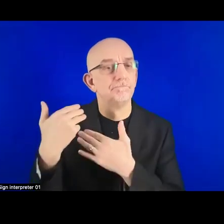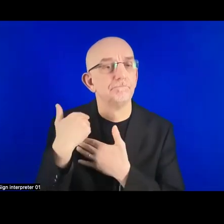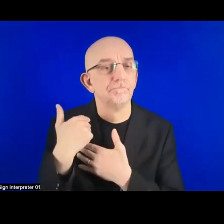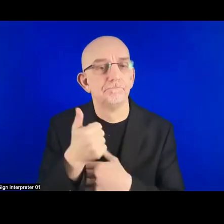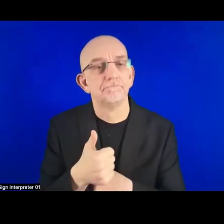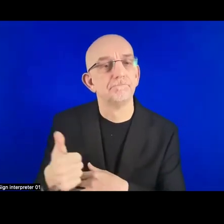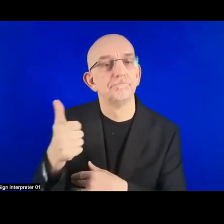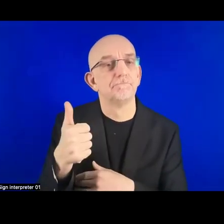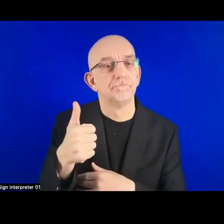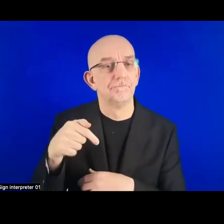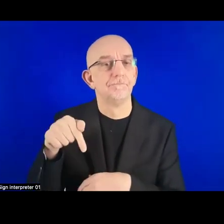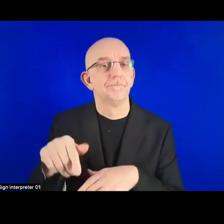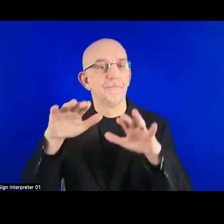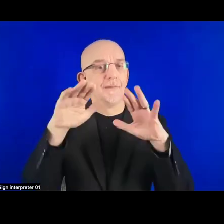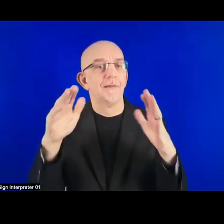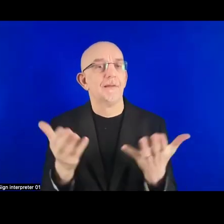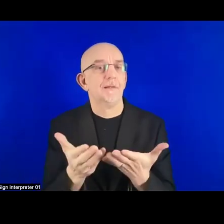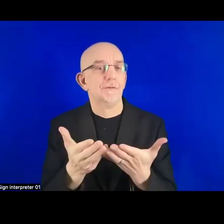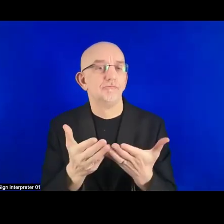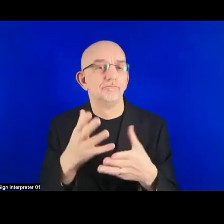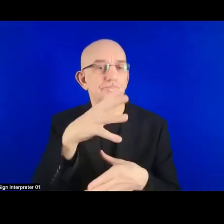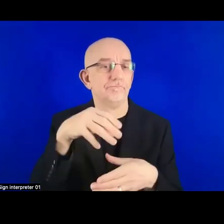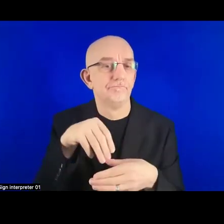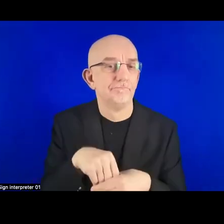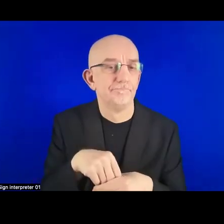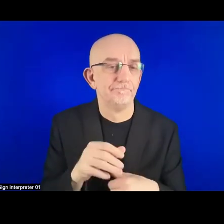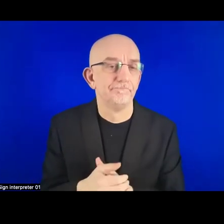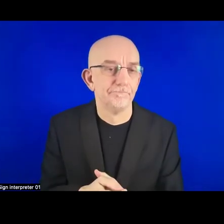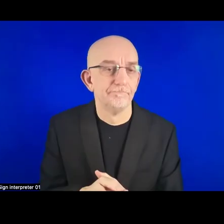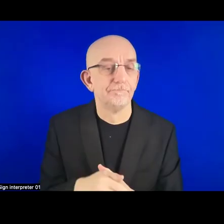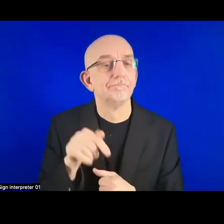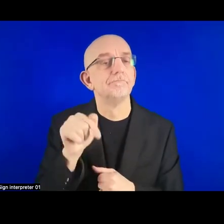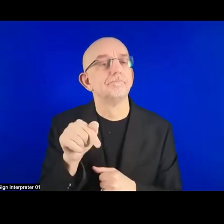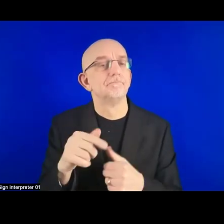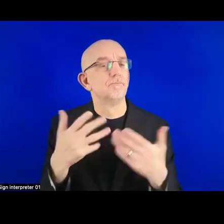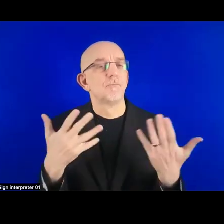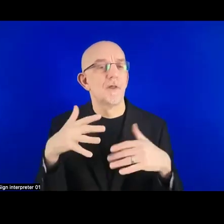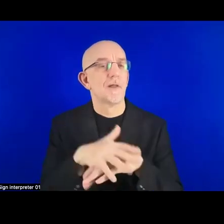International. Inclusion International is the global network of persons with